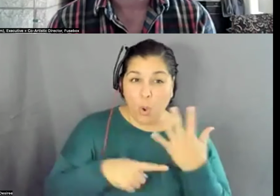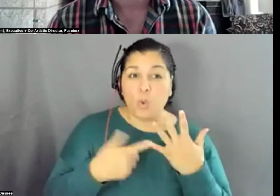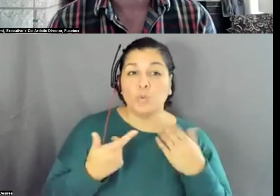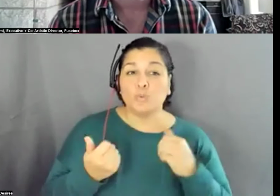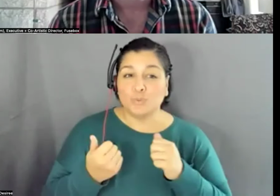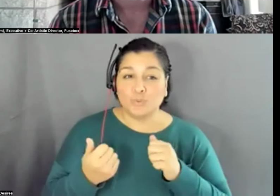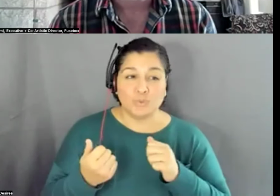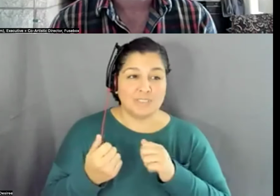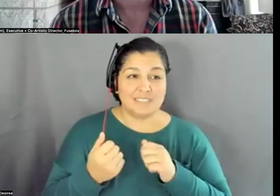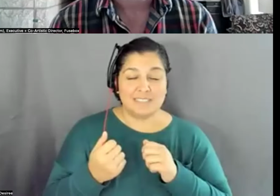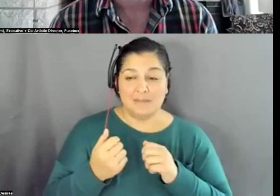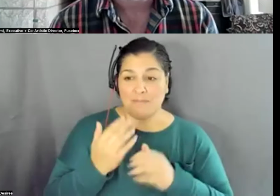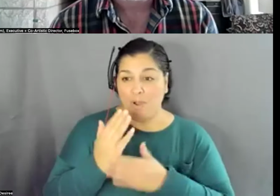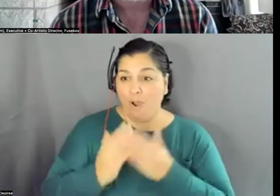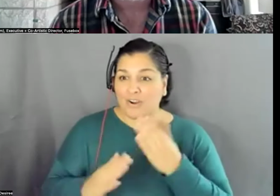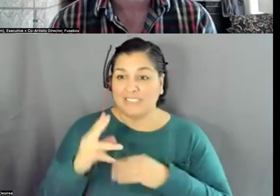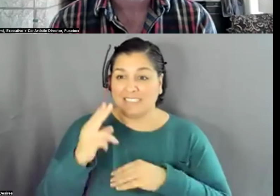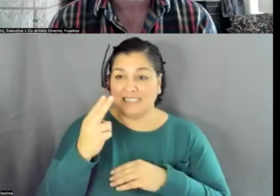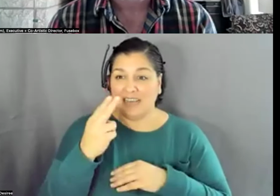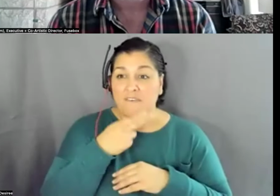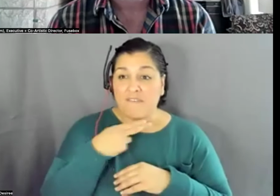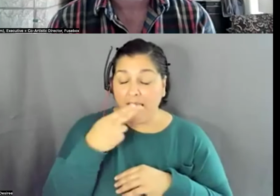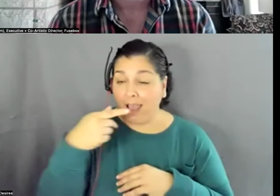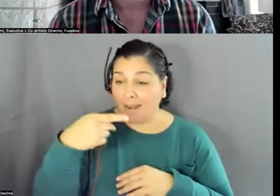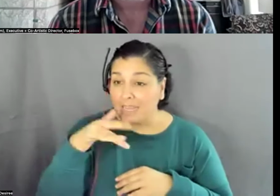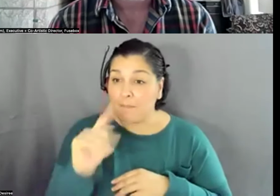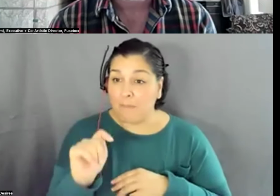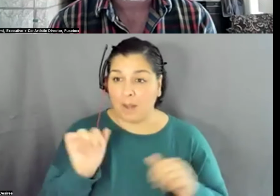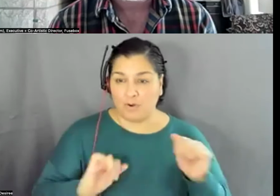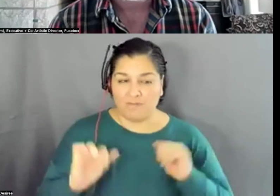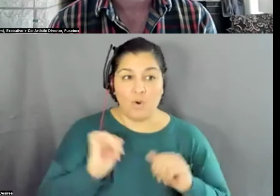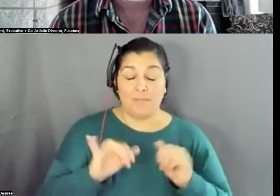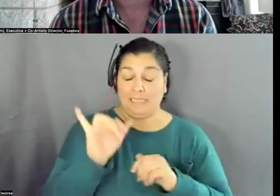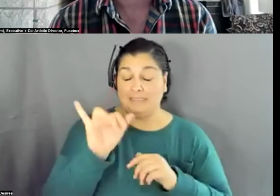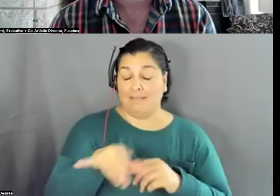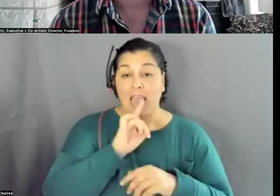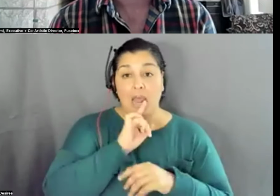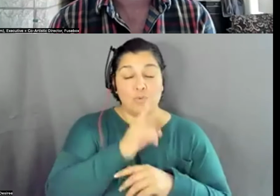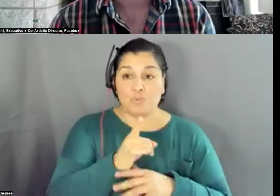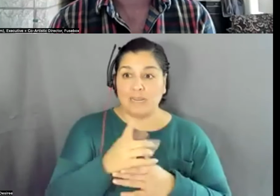a whole new valence of like the, you know, the the way they exchange information